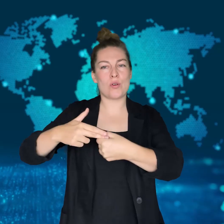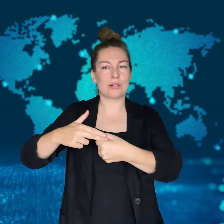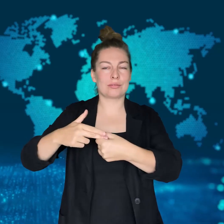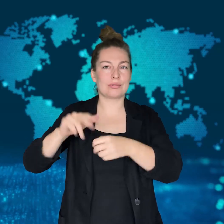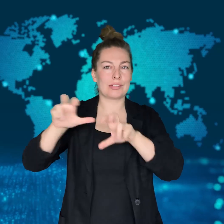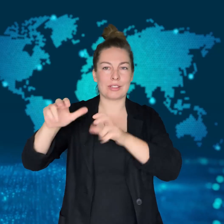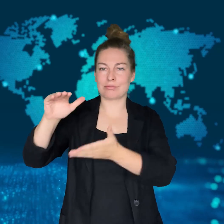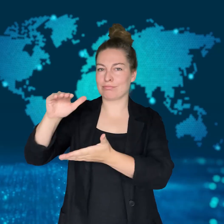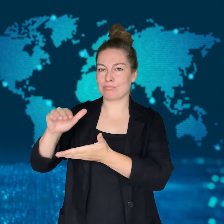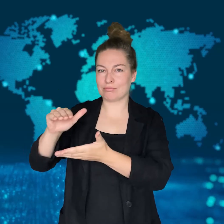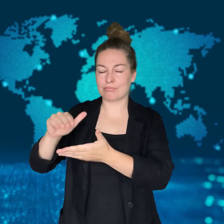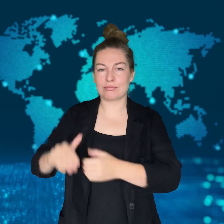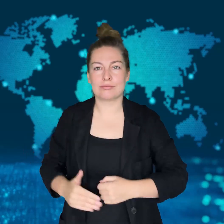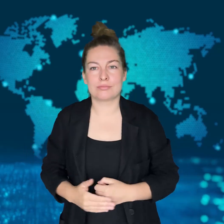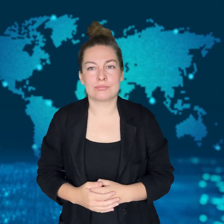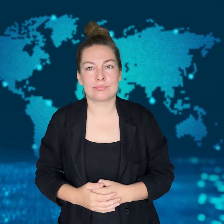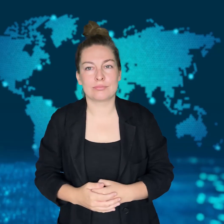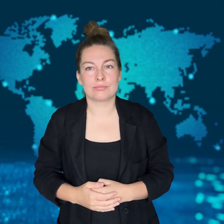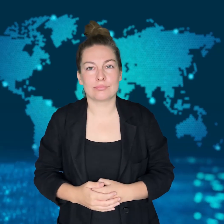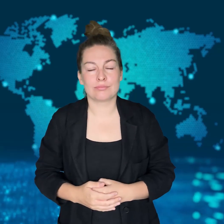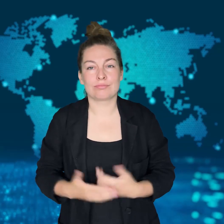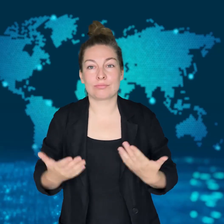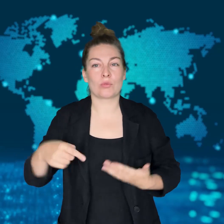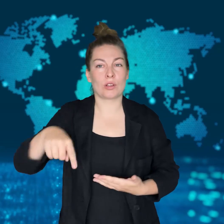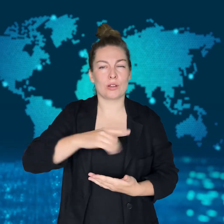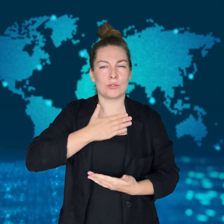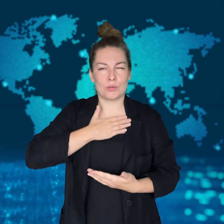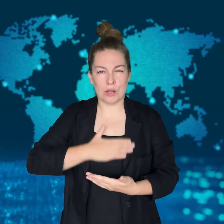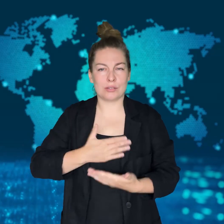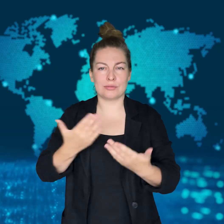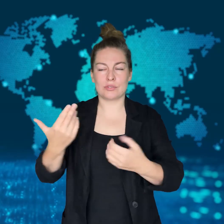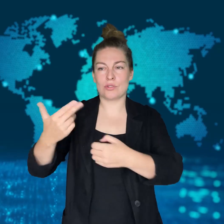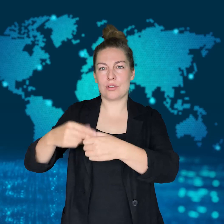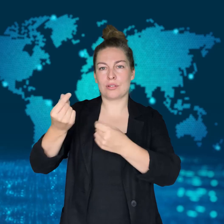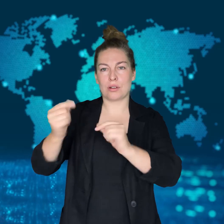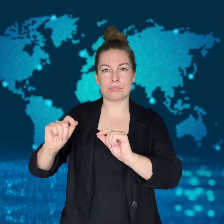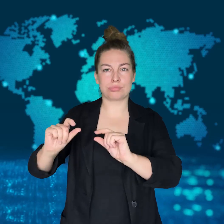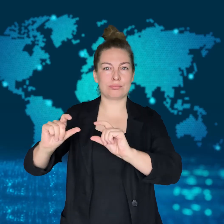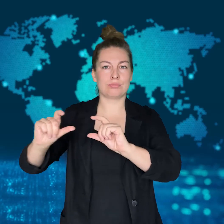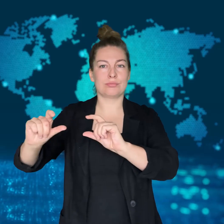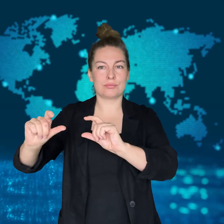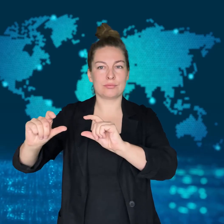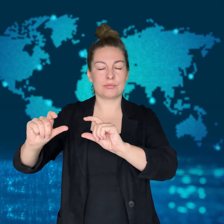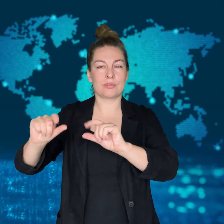Saudi Arabia has said the cut - and subsequent rise in price -